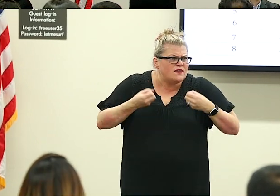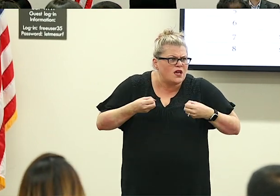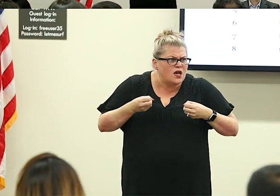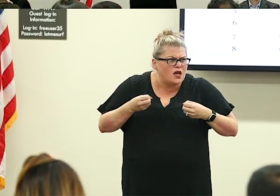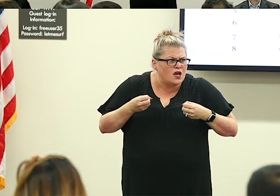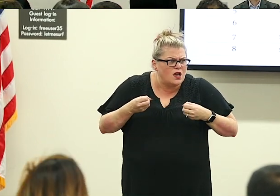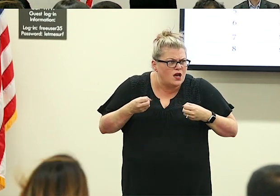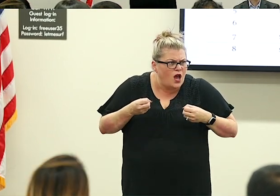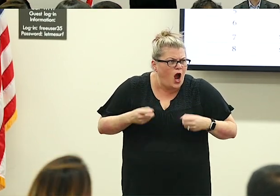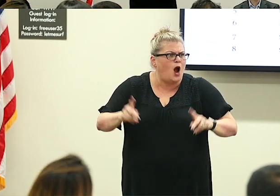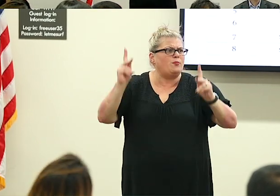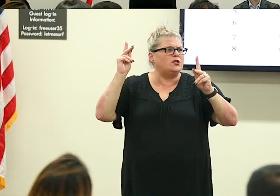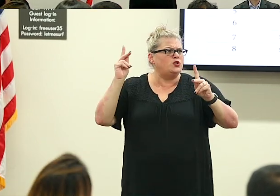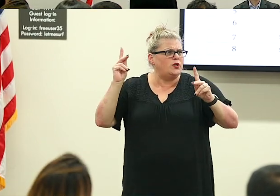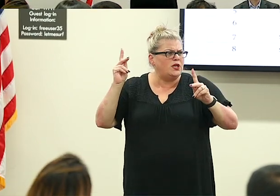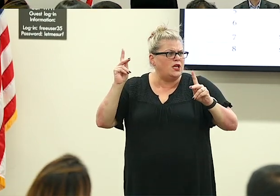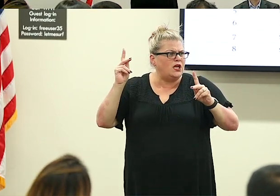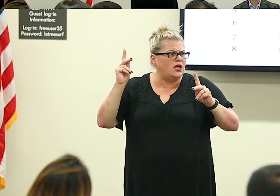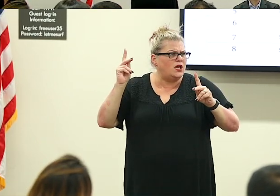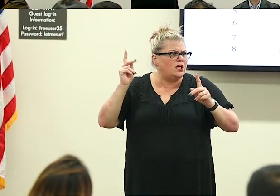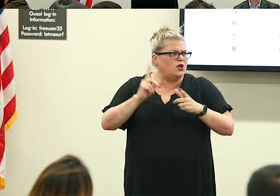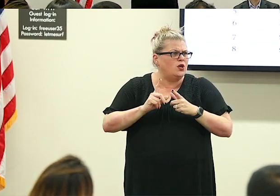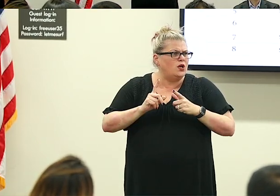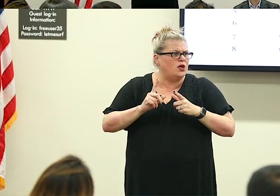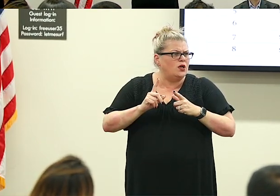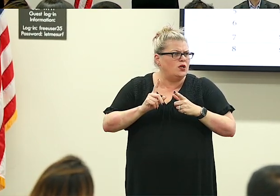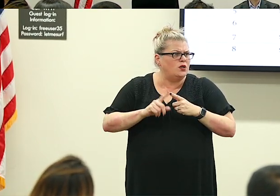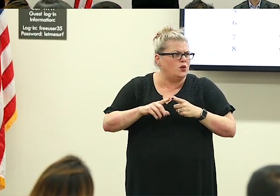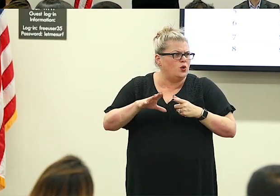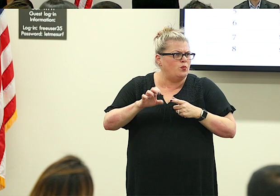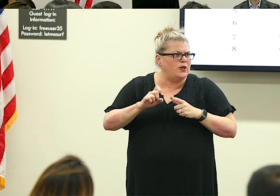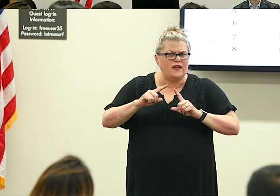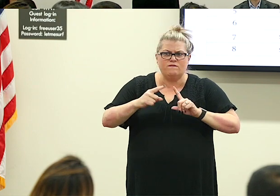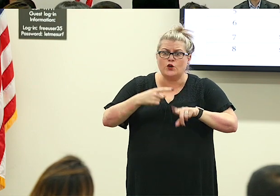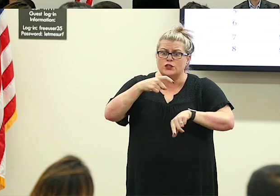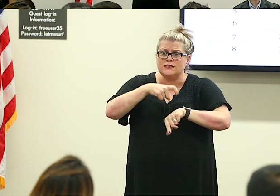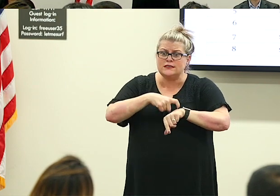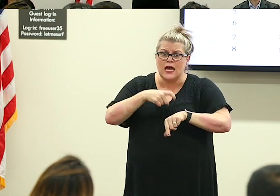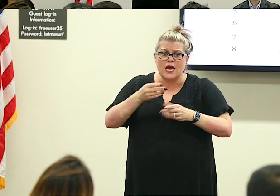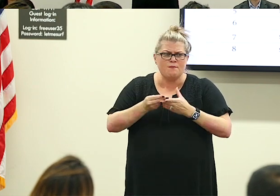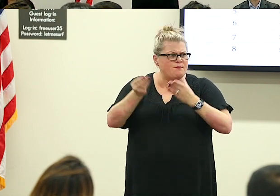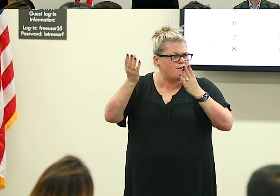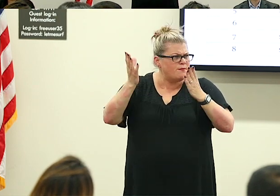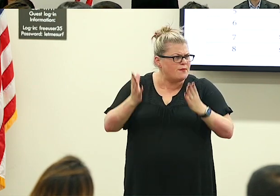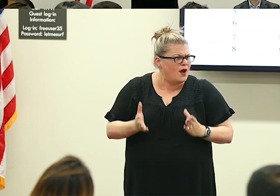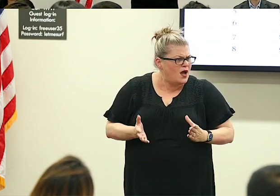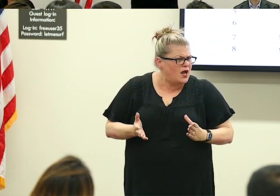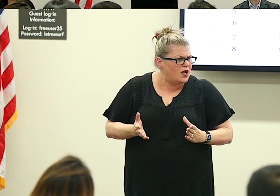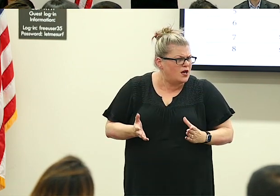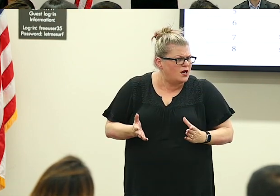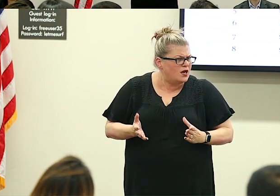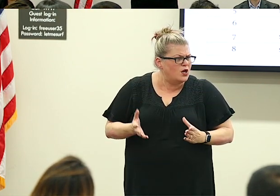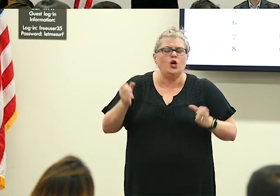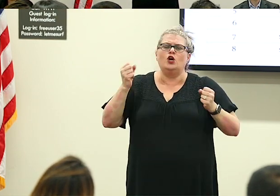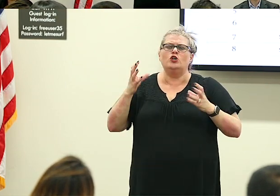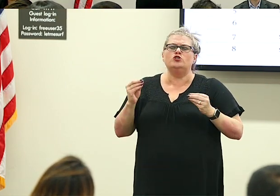after the bond definition of house, and um, after that change presented me and my wife to buy it,